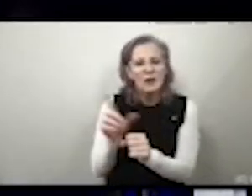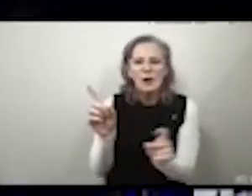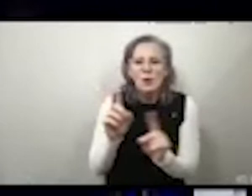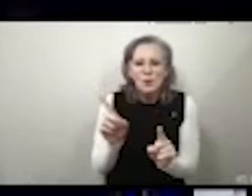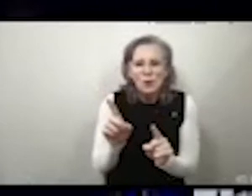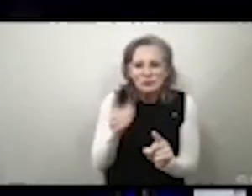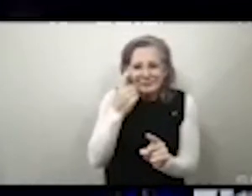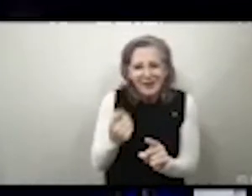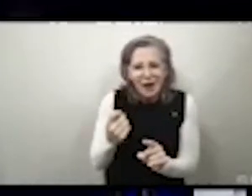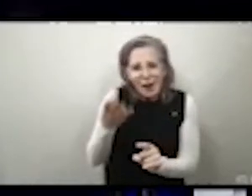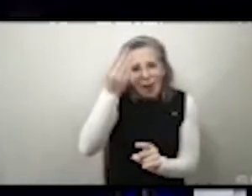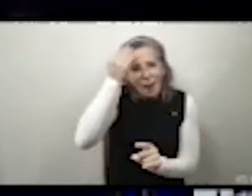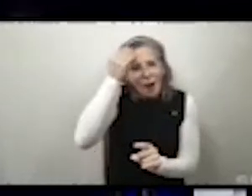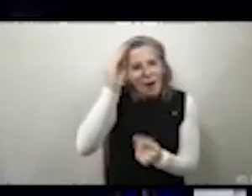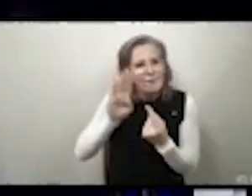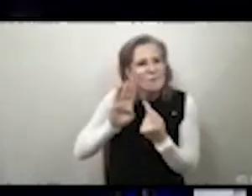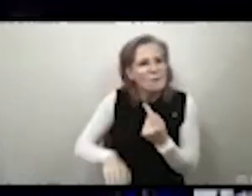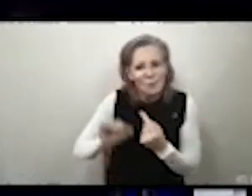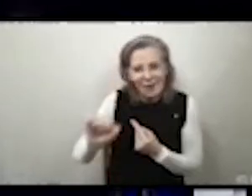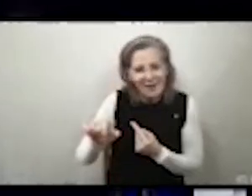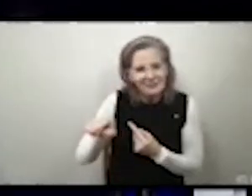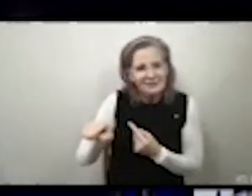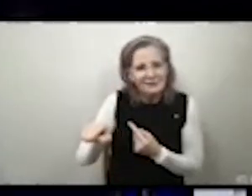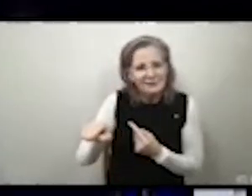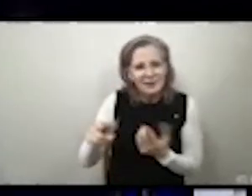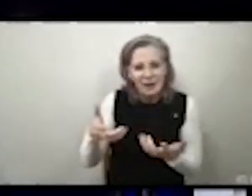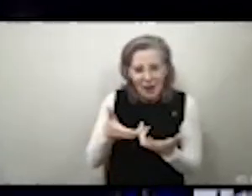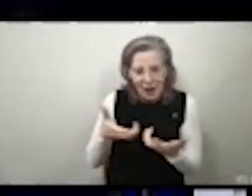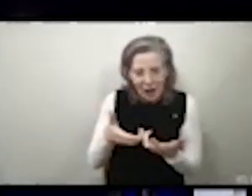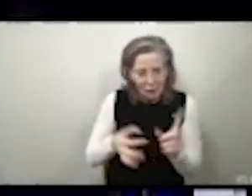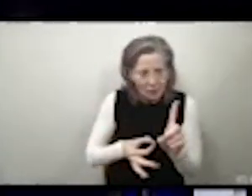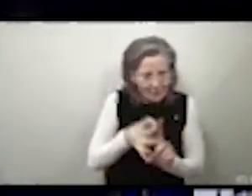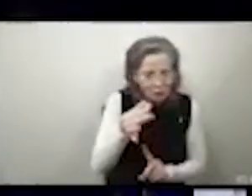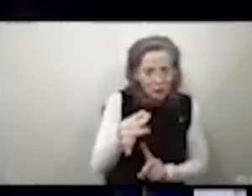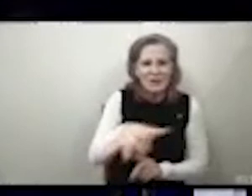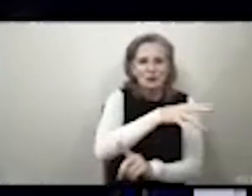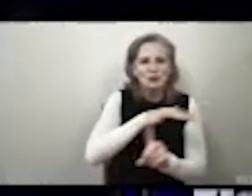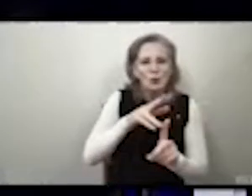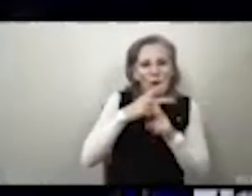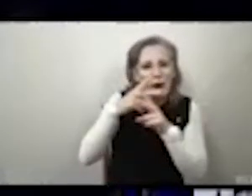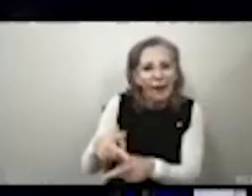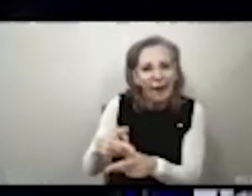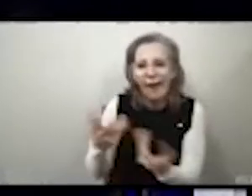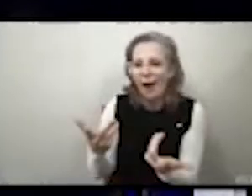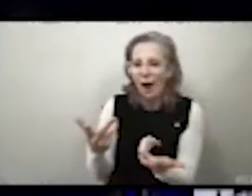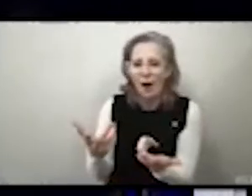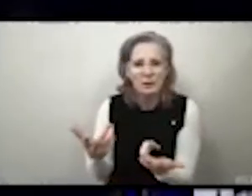that in terms of making, you know, community-based social care, a realistic option for more people? I mean, does that strike you as an observation that is